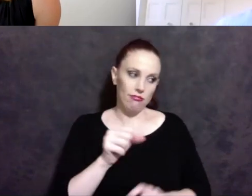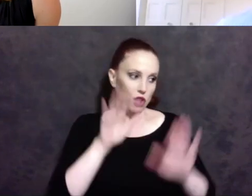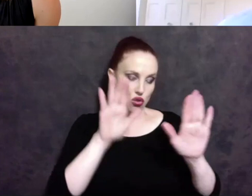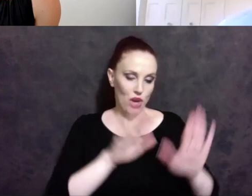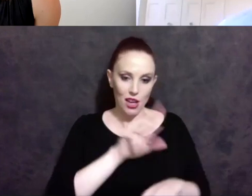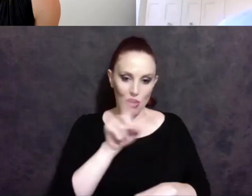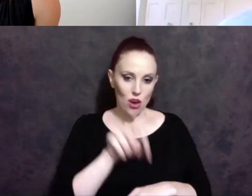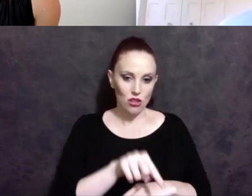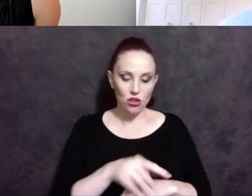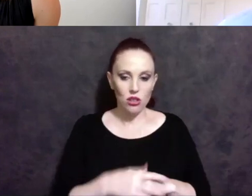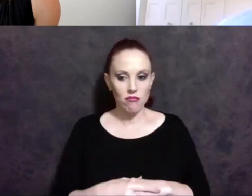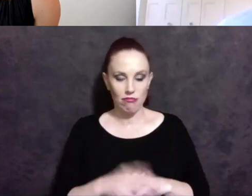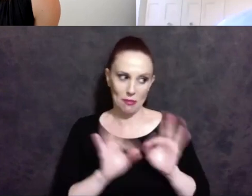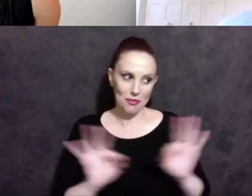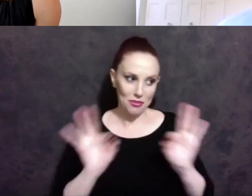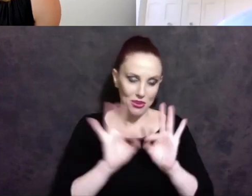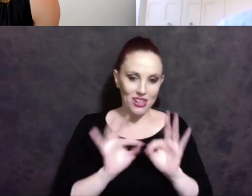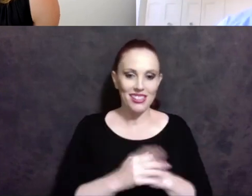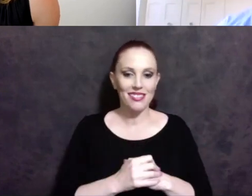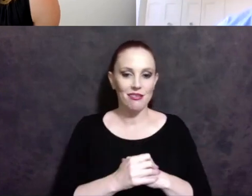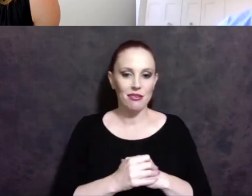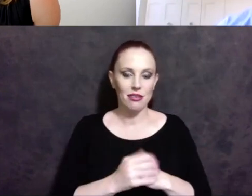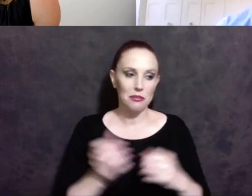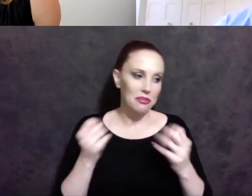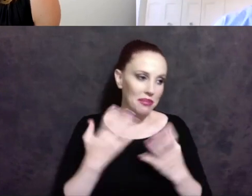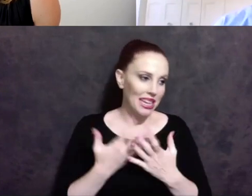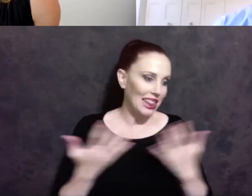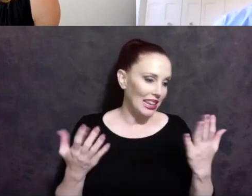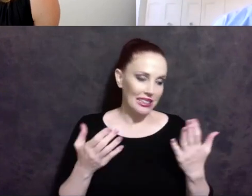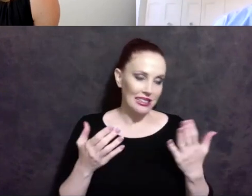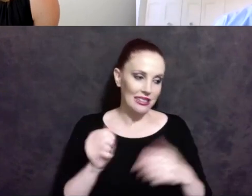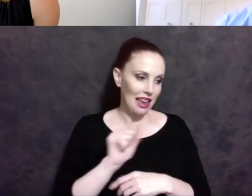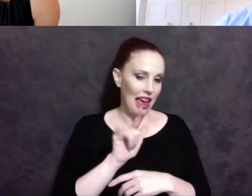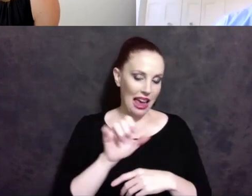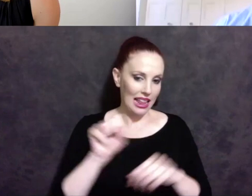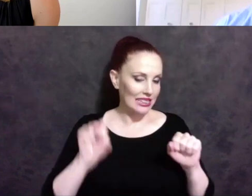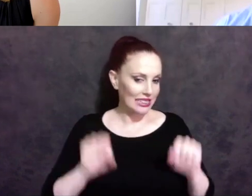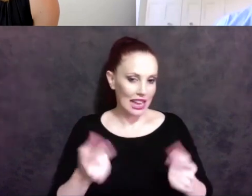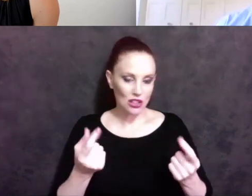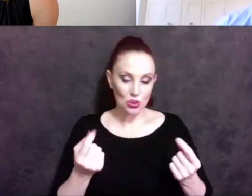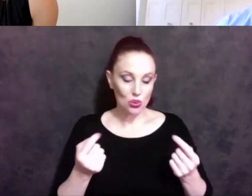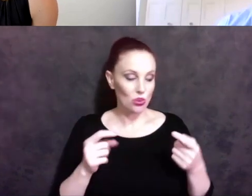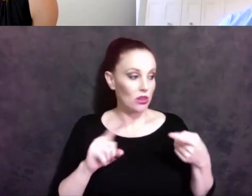important, and there are several things allies can do. Number one which is incredibly important